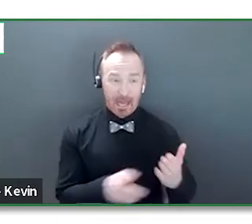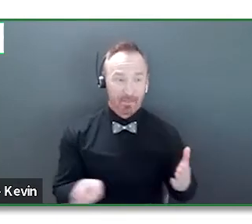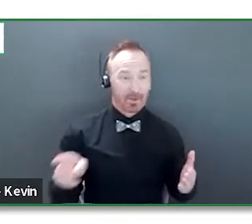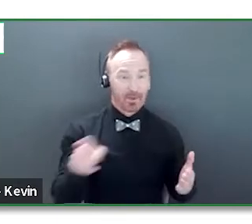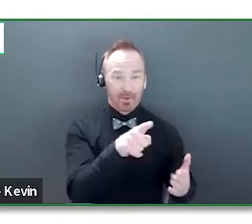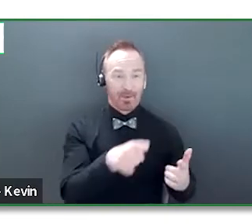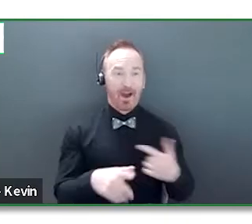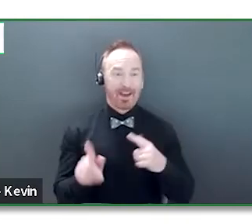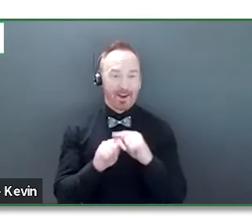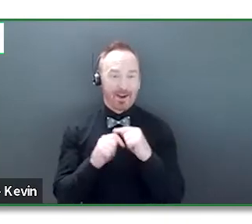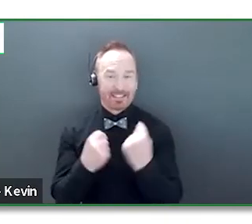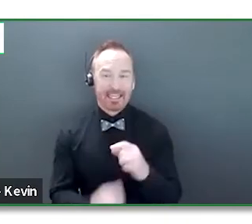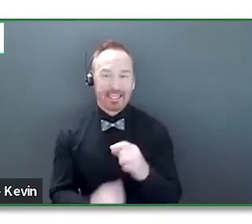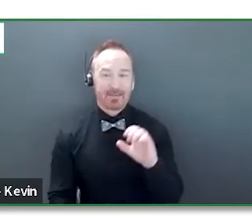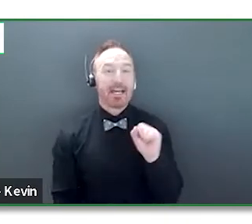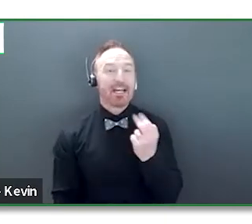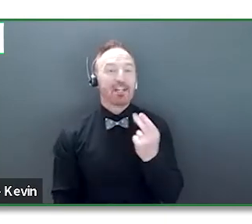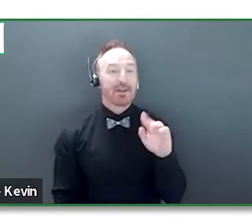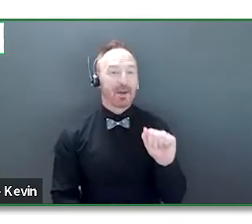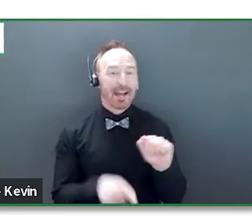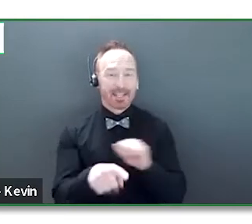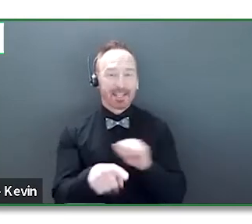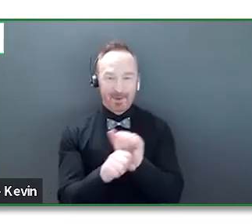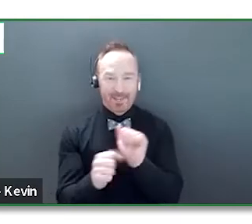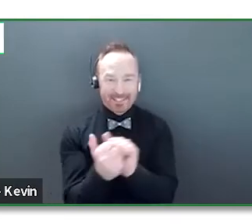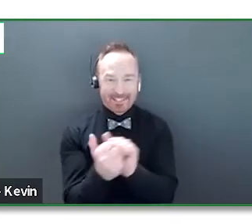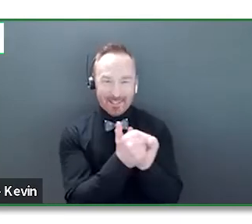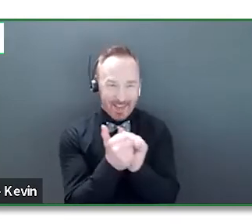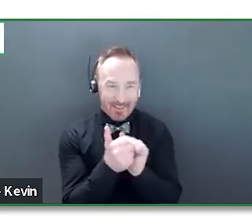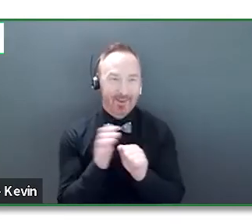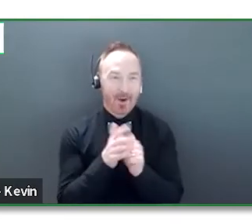she's very well connected. So we